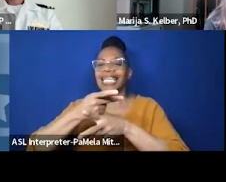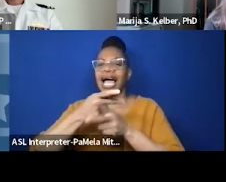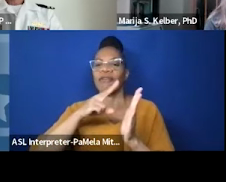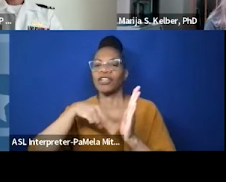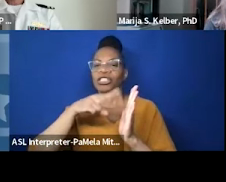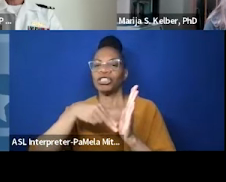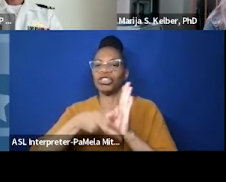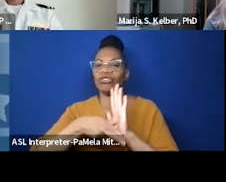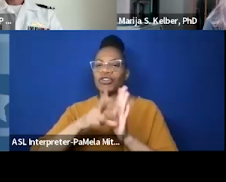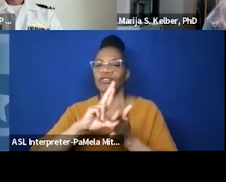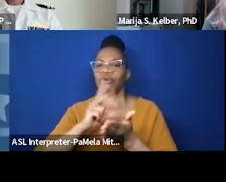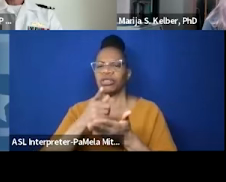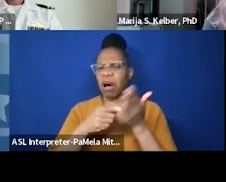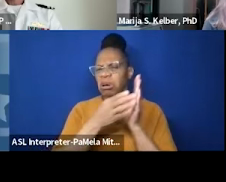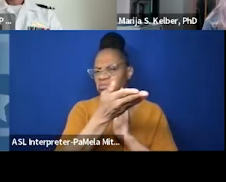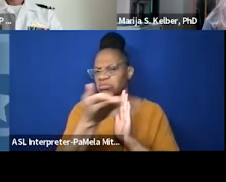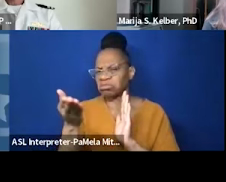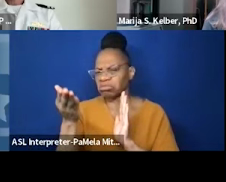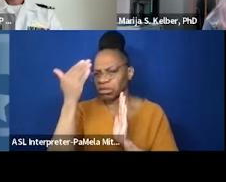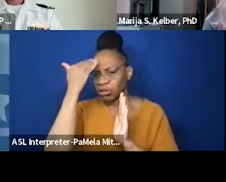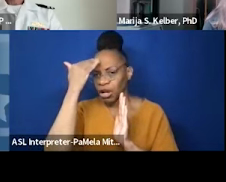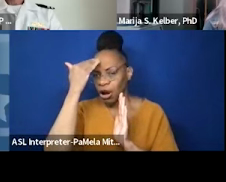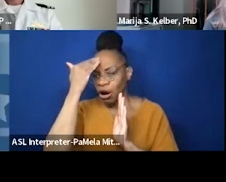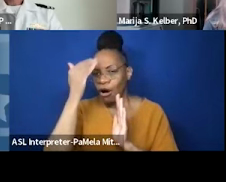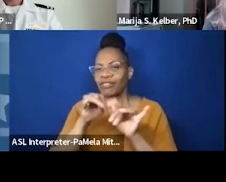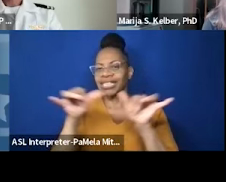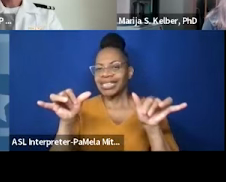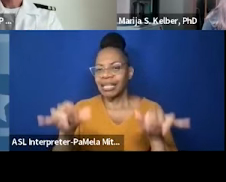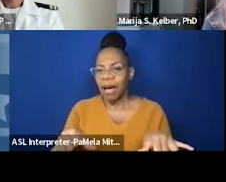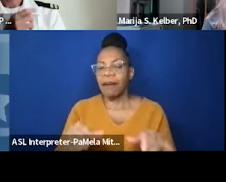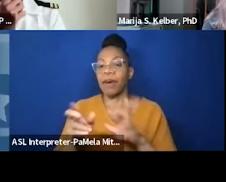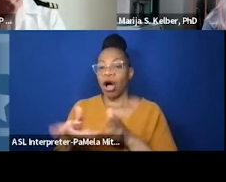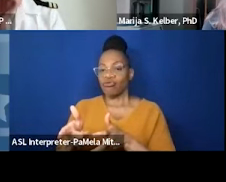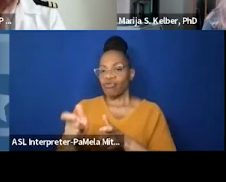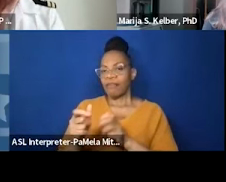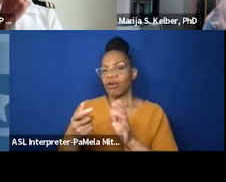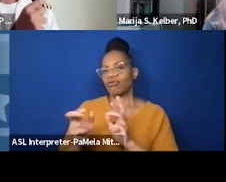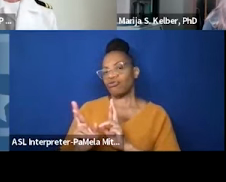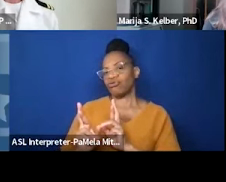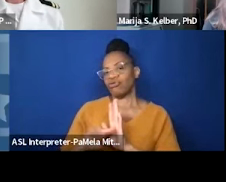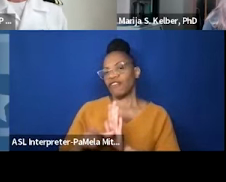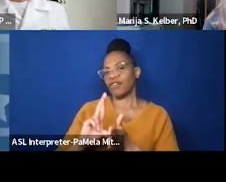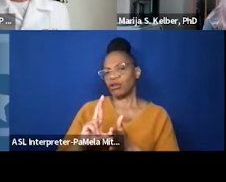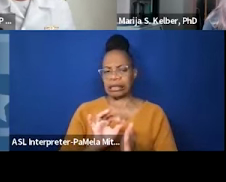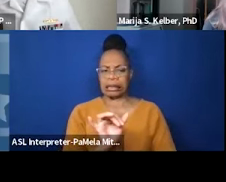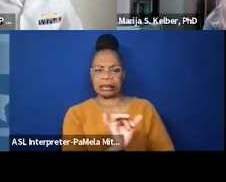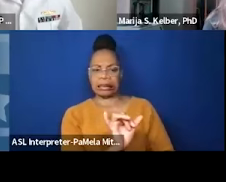Some of you may be familiar with systematic reviews. Rapid reviews are very similar to systematic reviews.